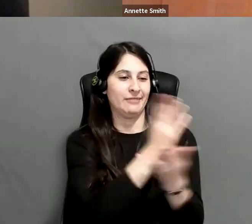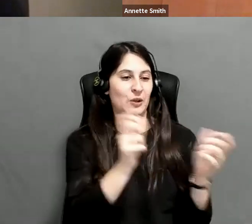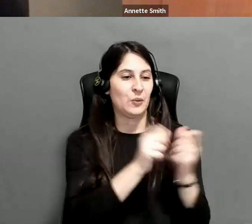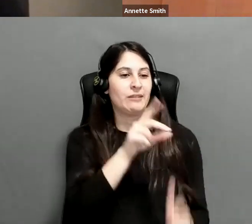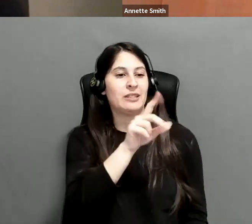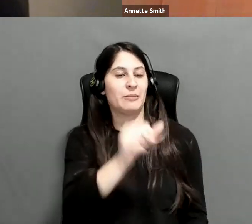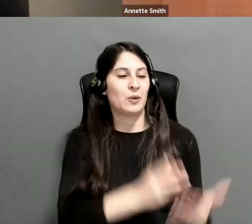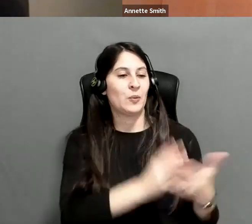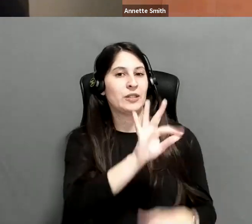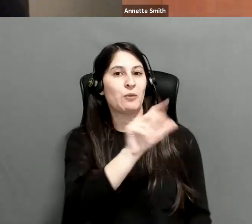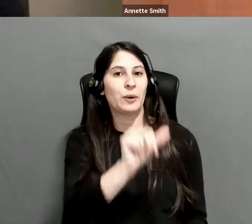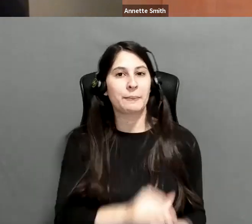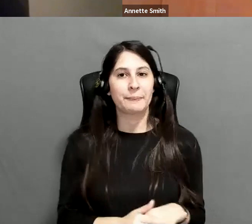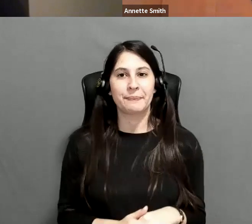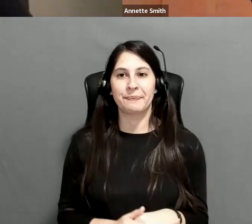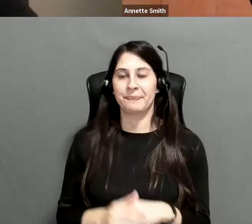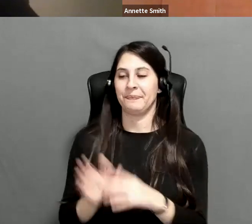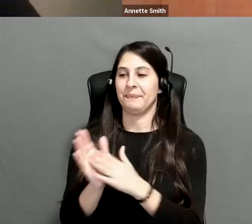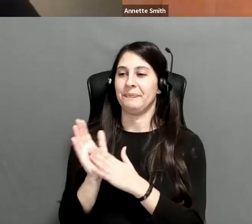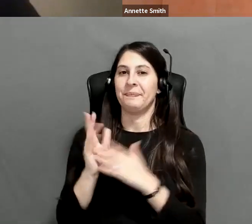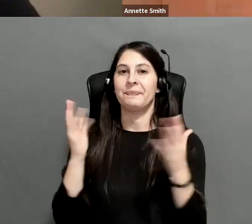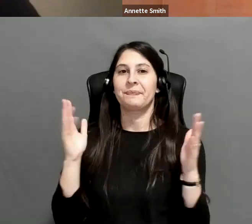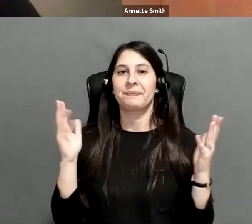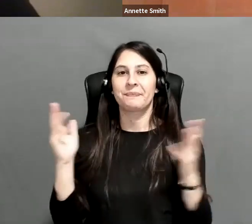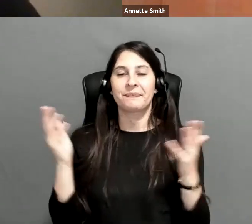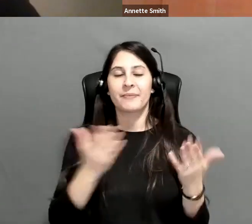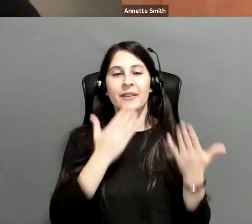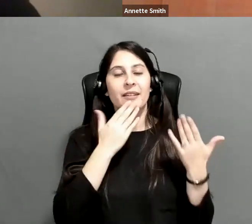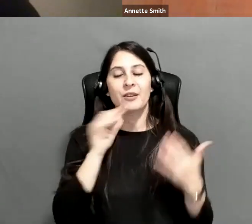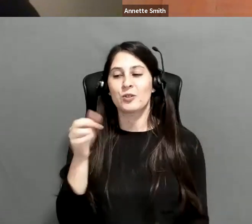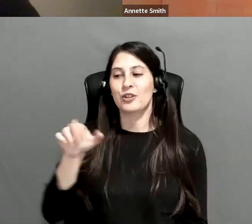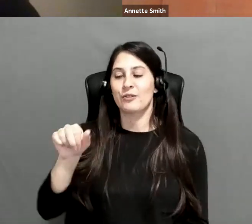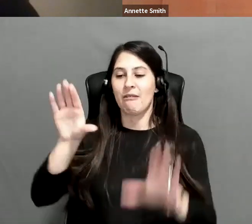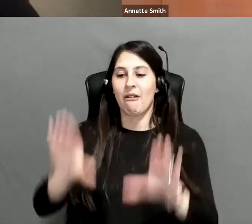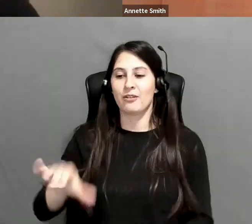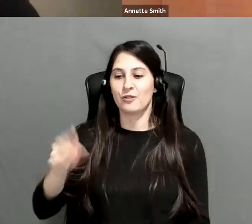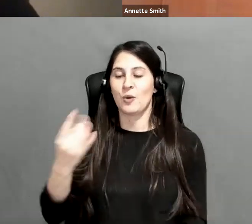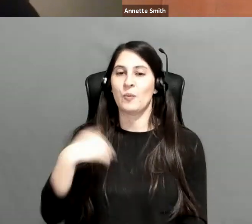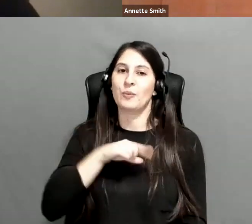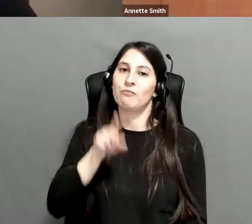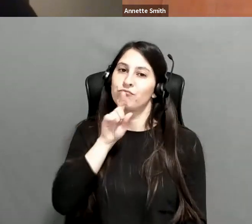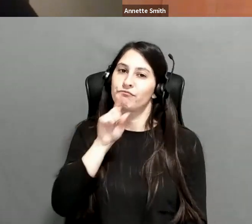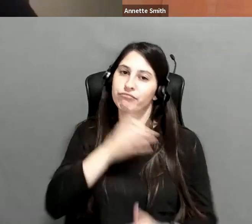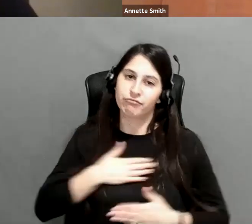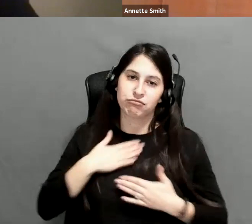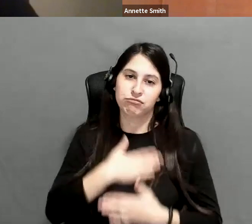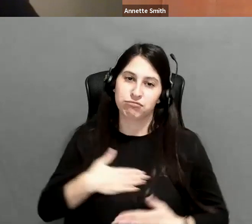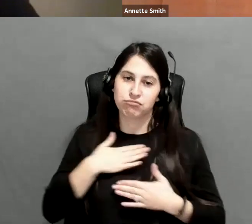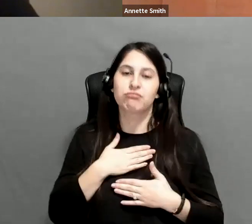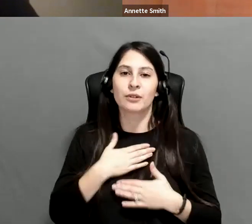I really enjoyed it, and super grateful to be able to share this with disability rights Florida. All right. Thank